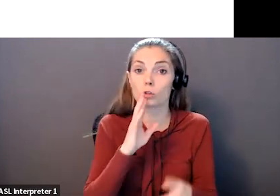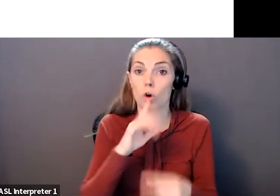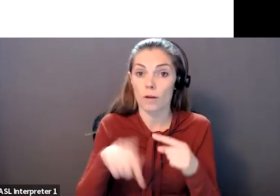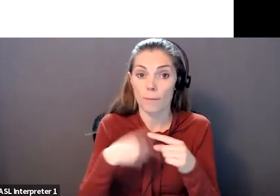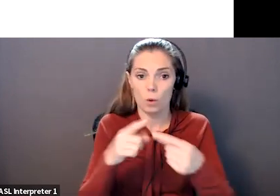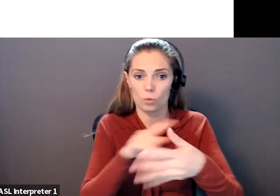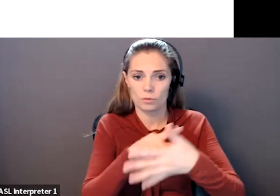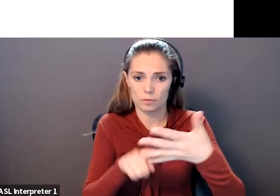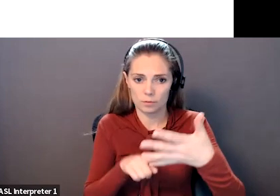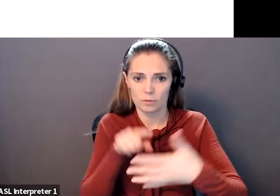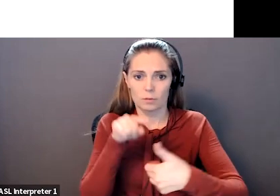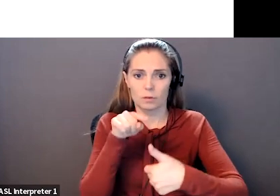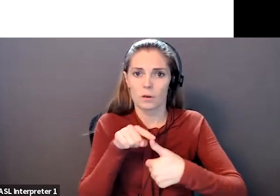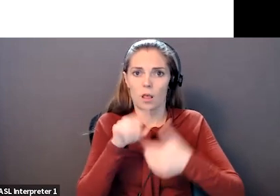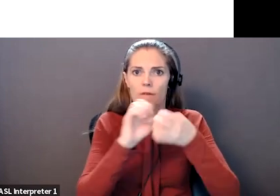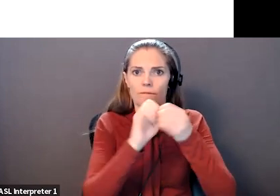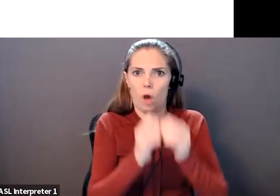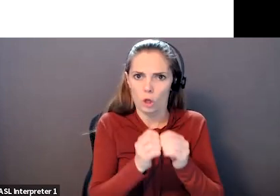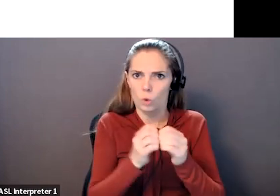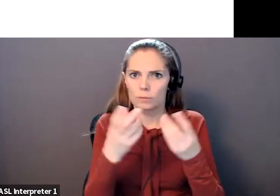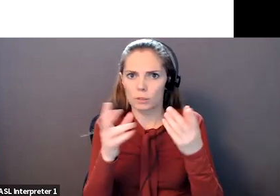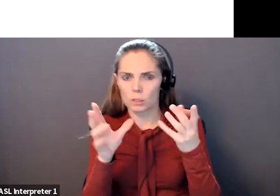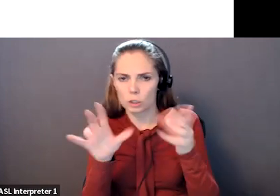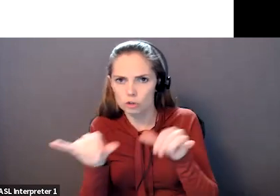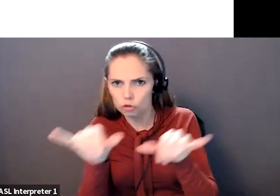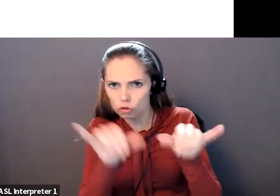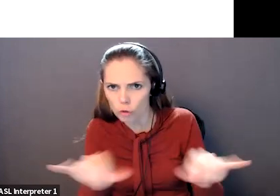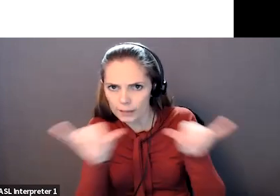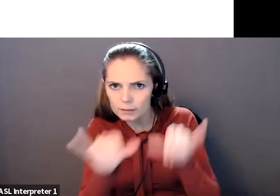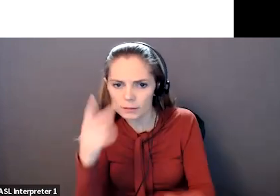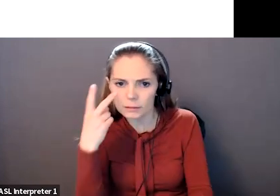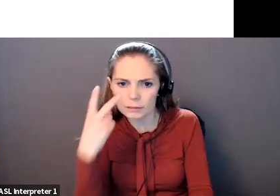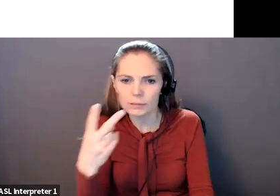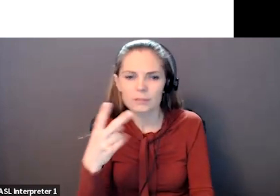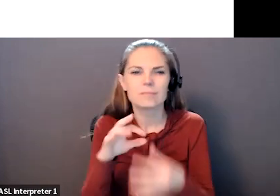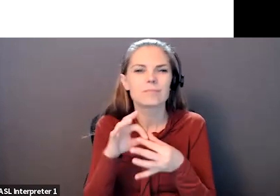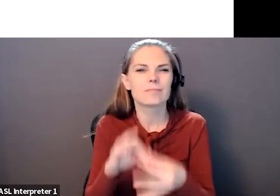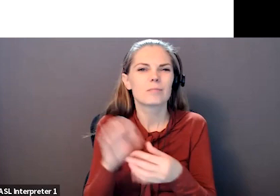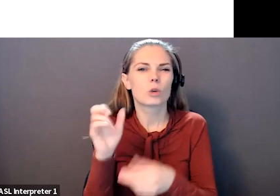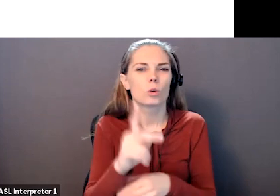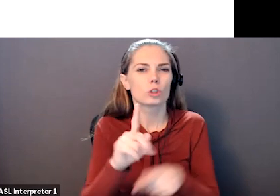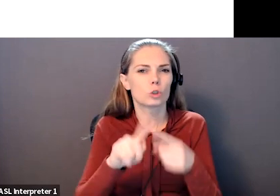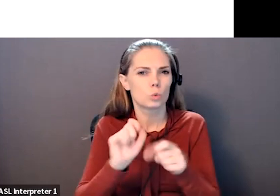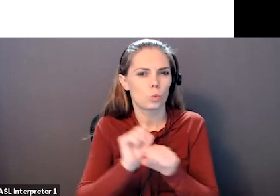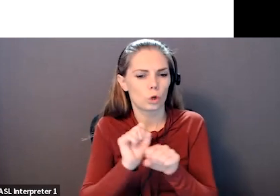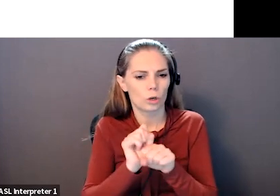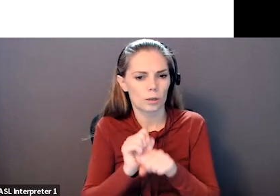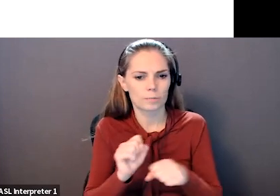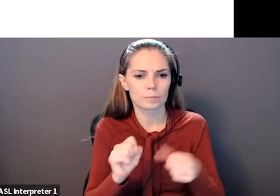as well as what we've seen in terms of return to work outcomes. The long COVID analysis so